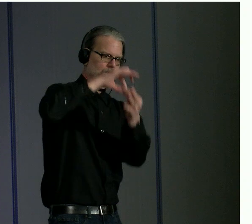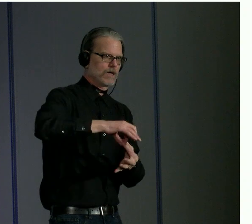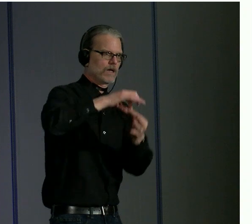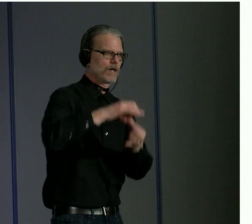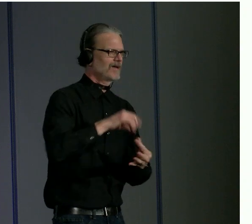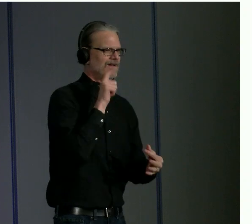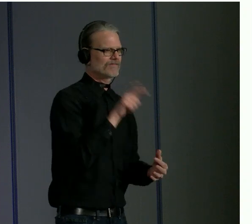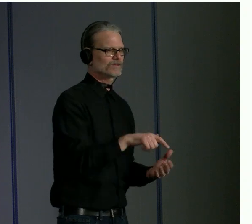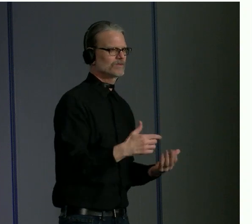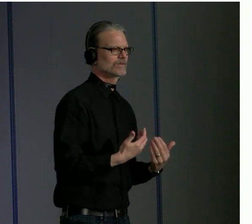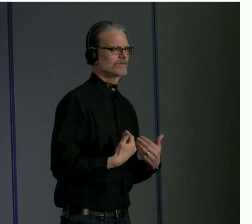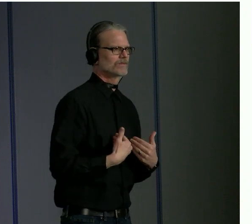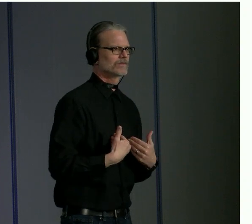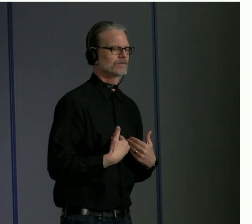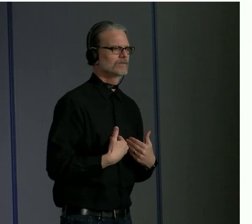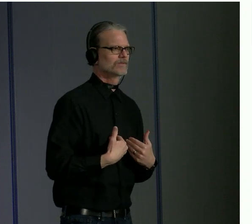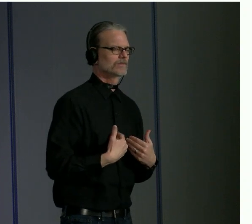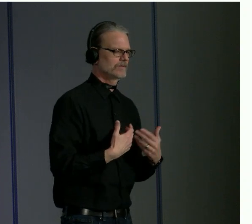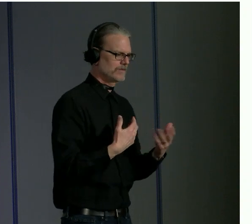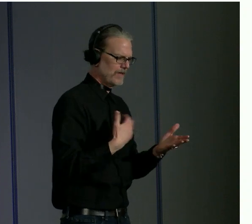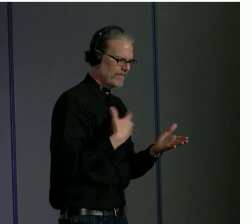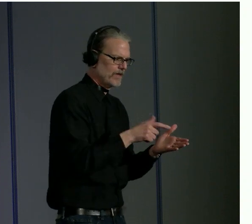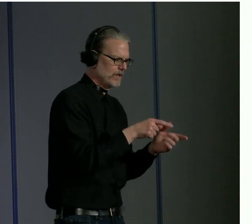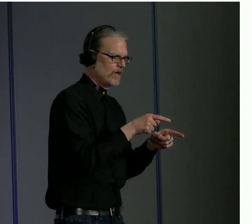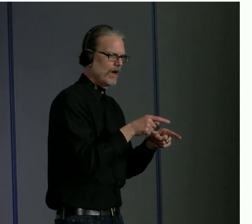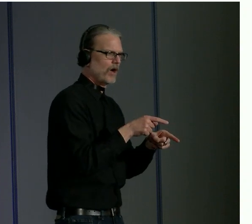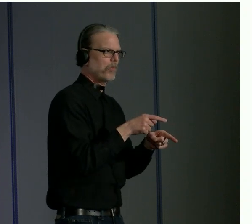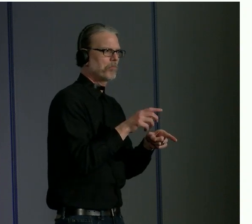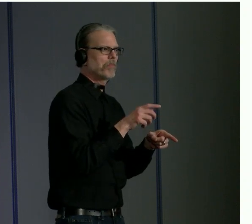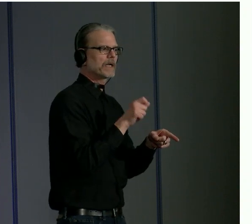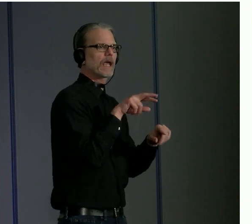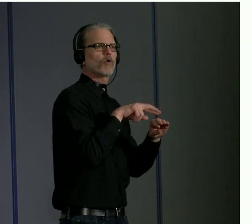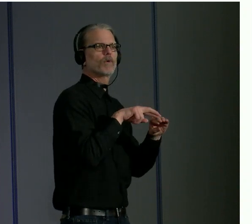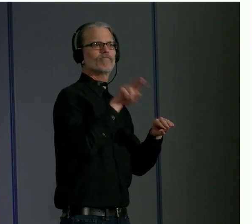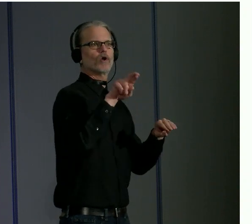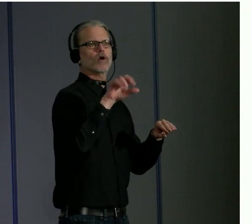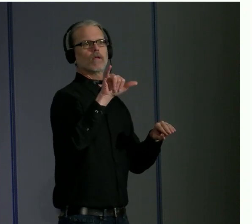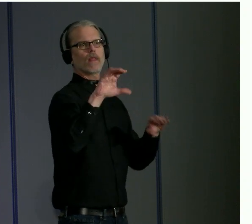I could just simply refer to the other paragraph while giving some meaningful information. It's